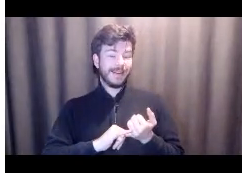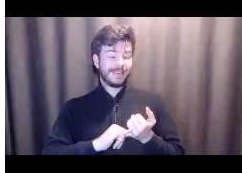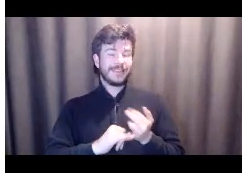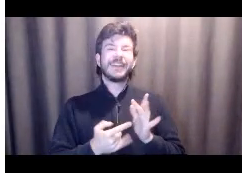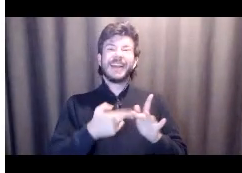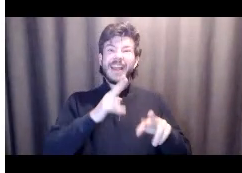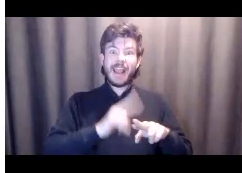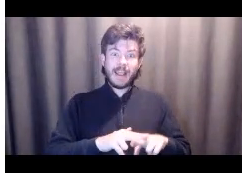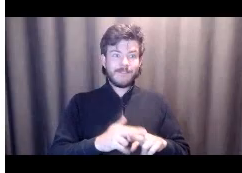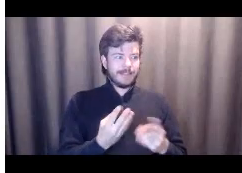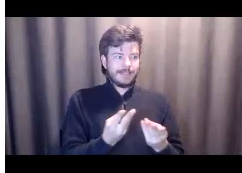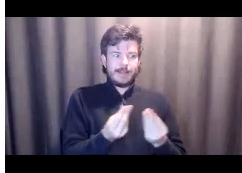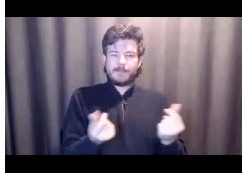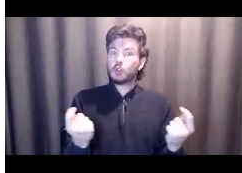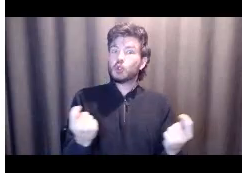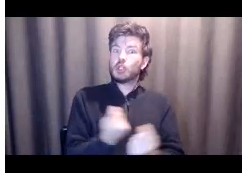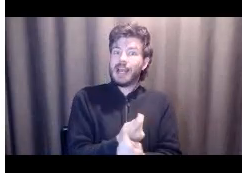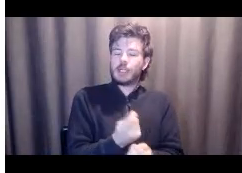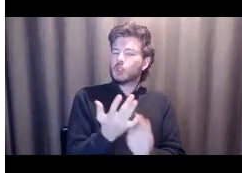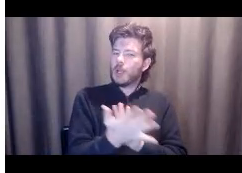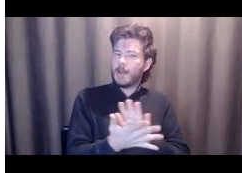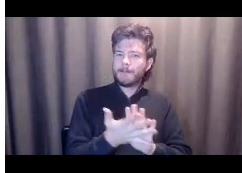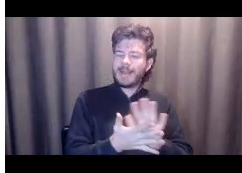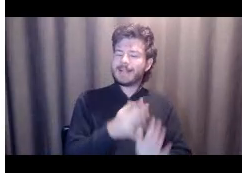meet their responsibilities as a self-manager.